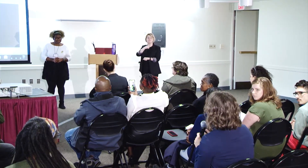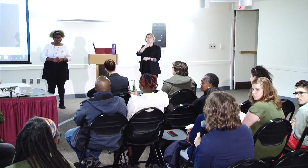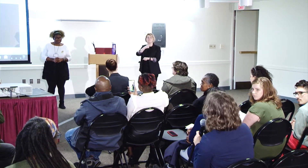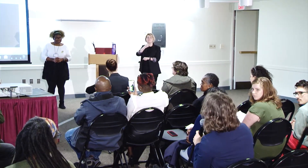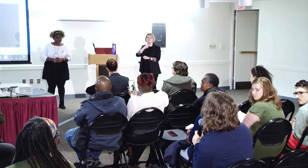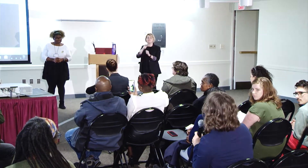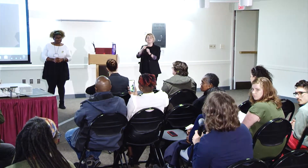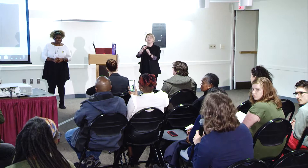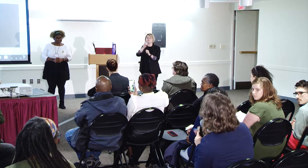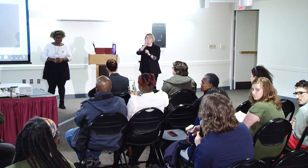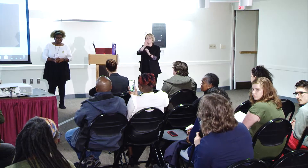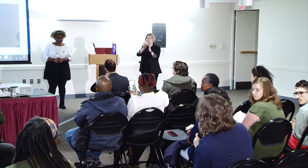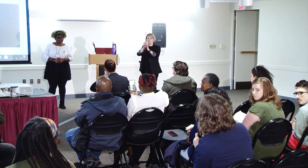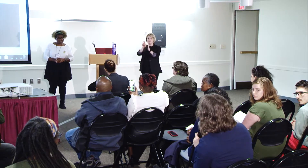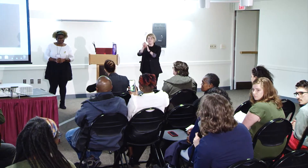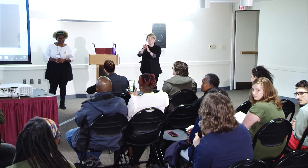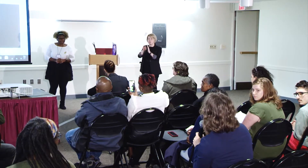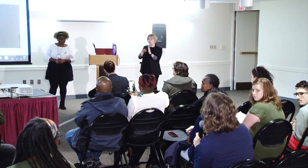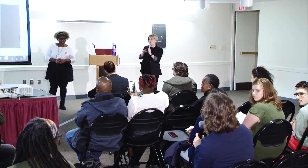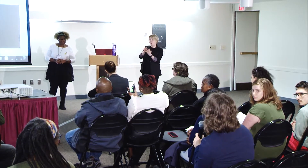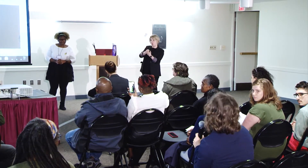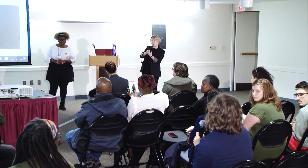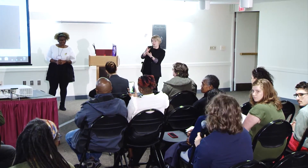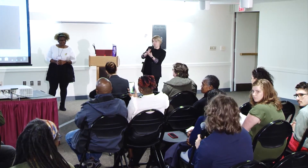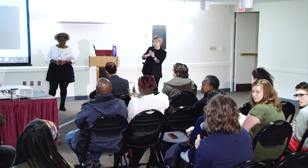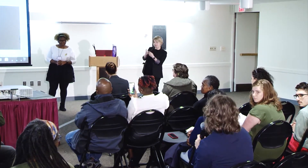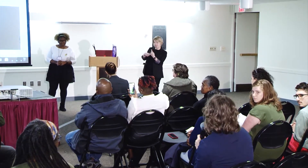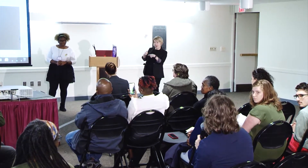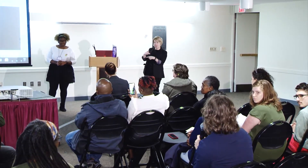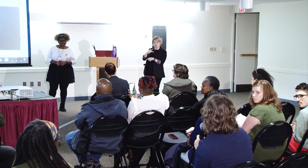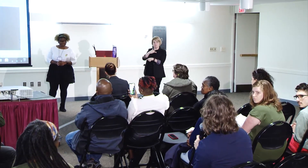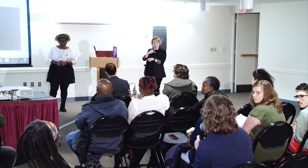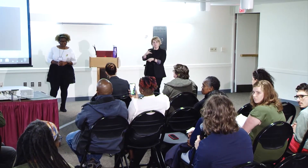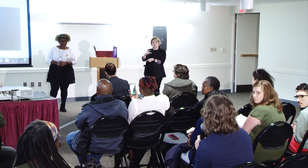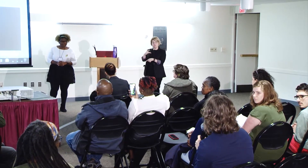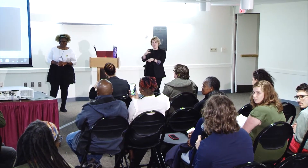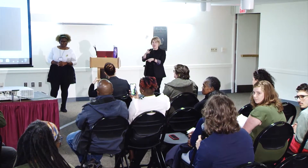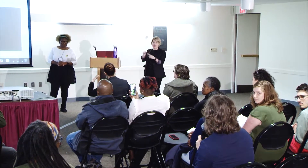so learn some signing then but usually abandon it after they do start speaking.